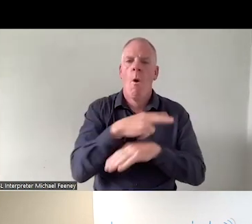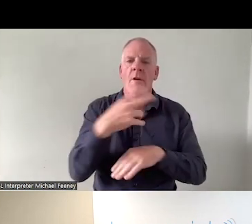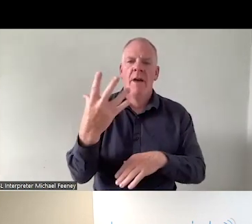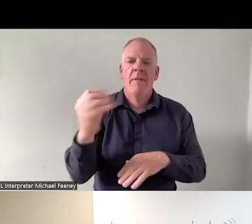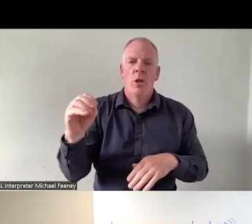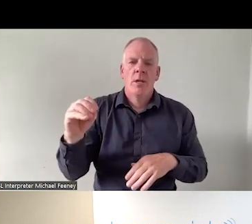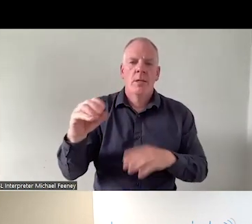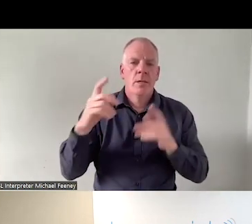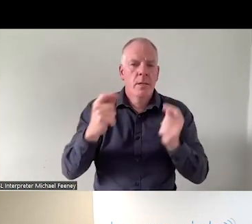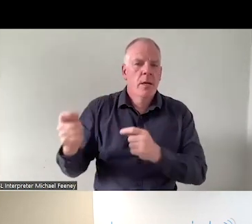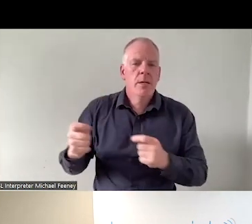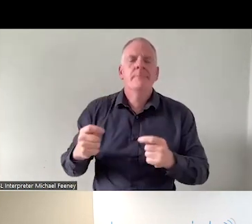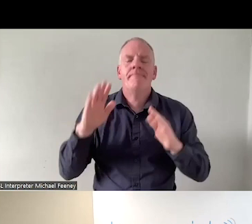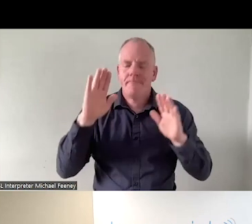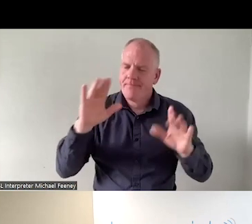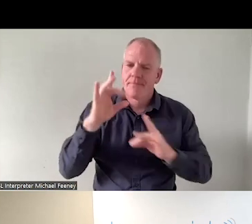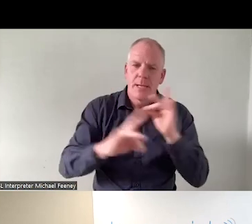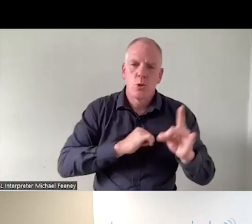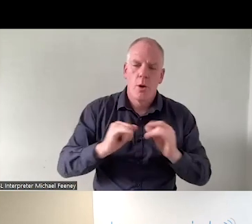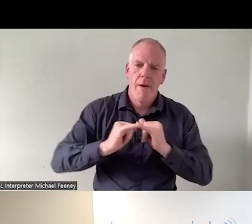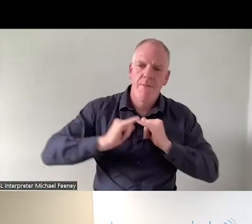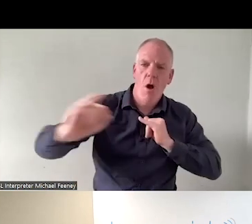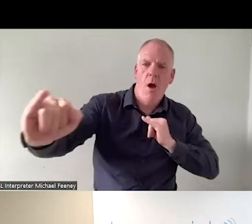to make sure everything's fine for your particular venue.